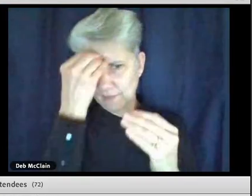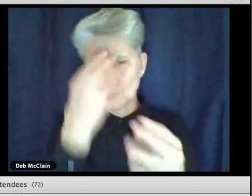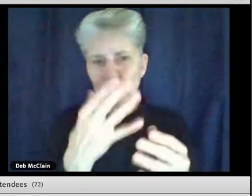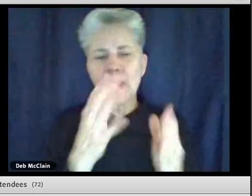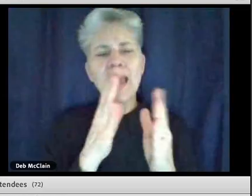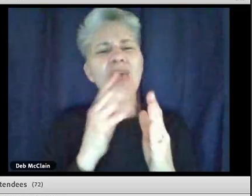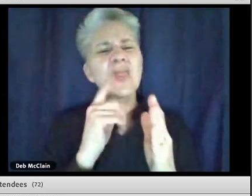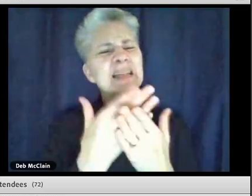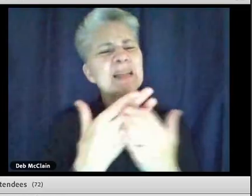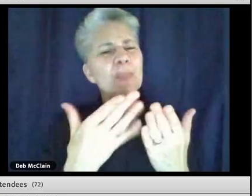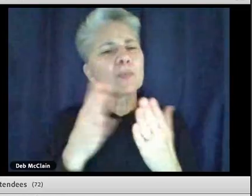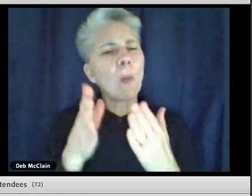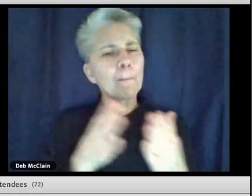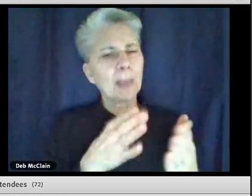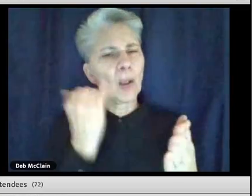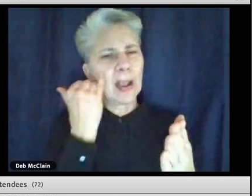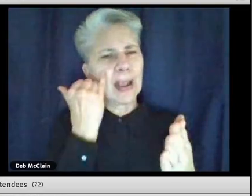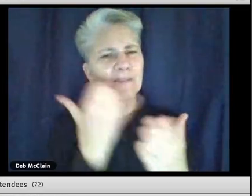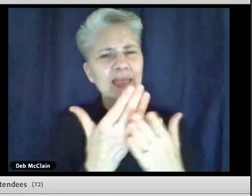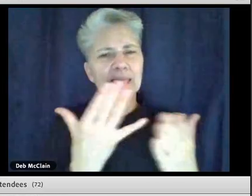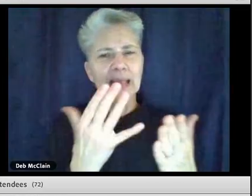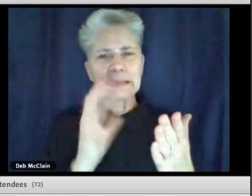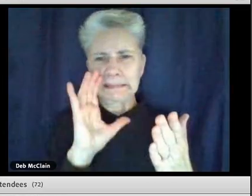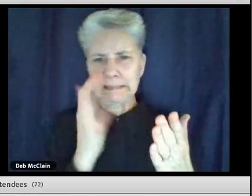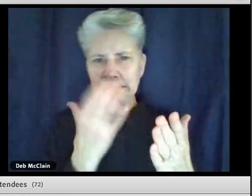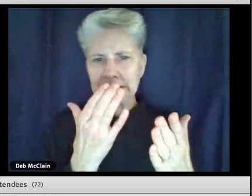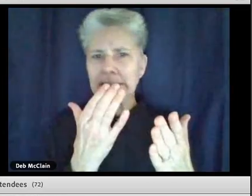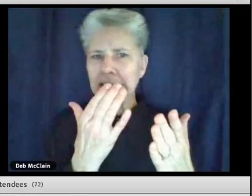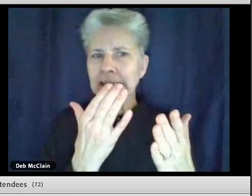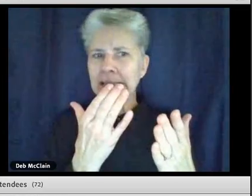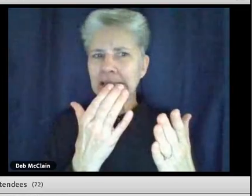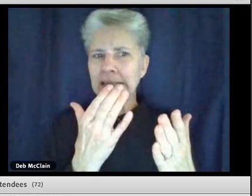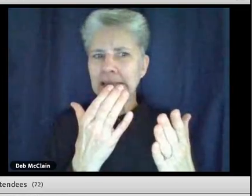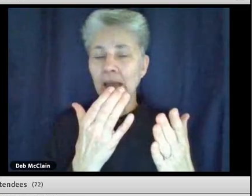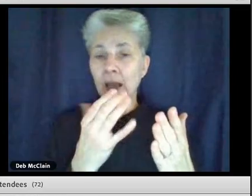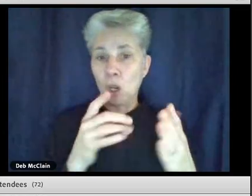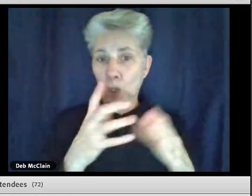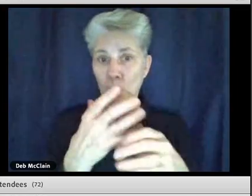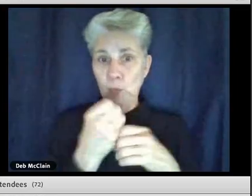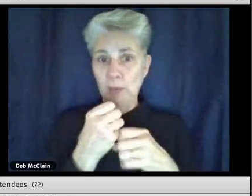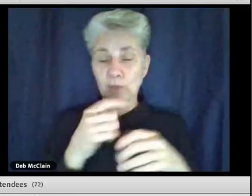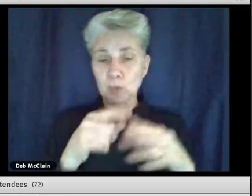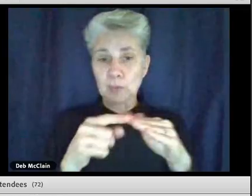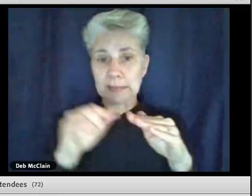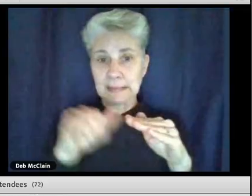if things do come to this quarantine level or shelter in place,